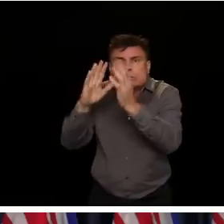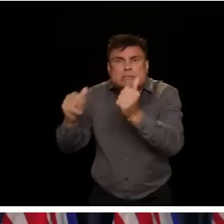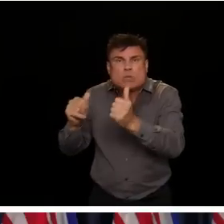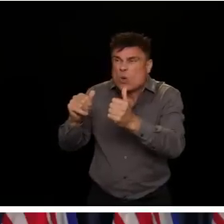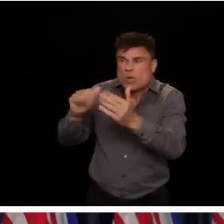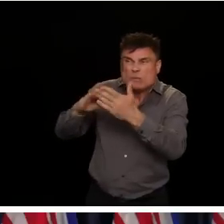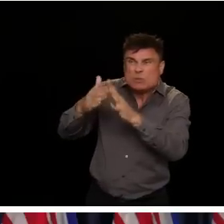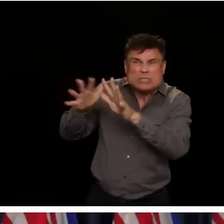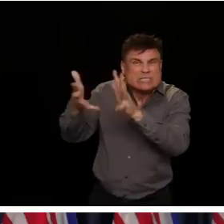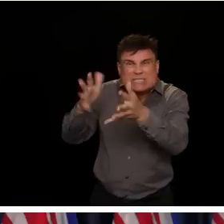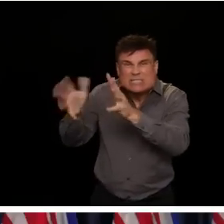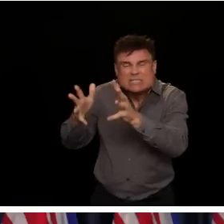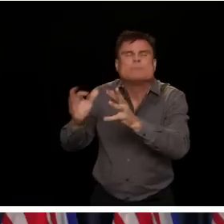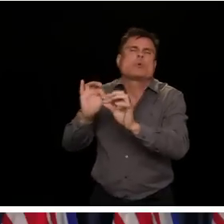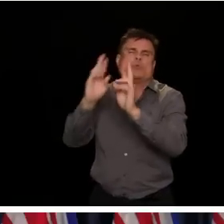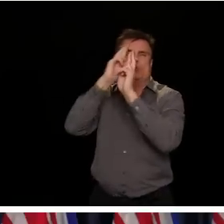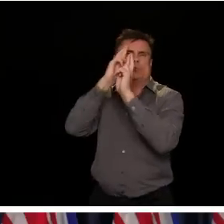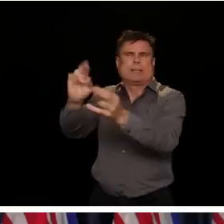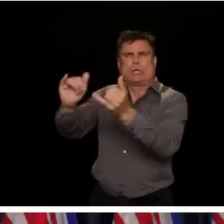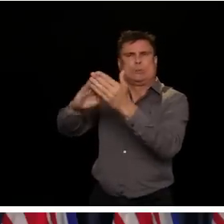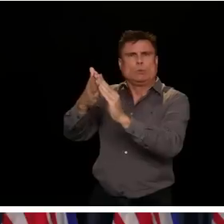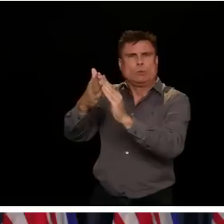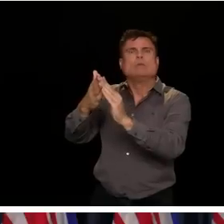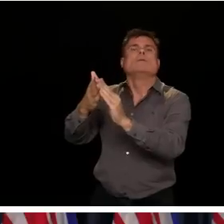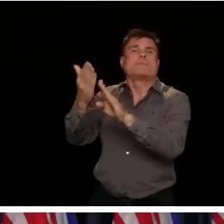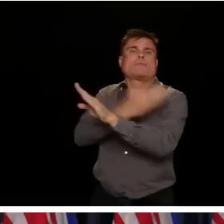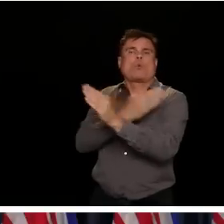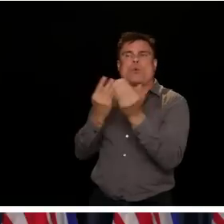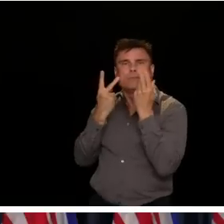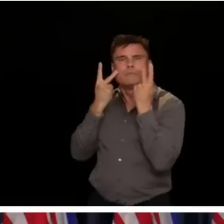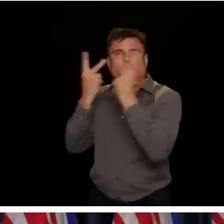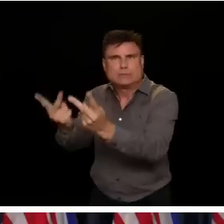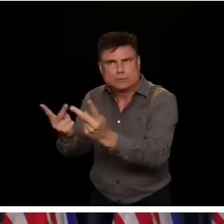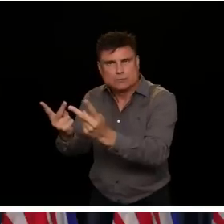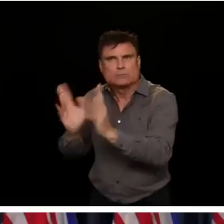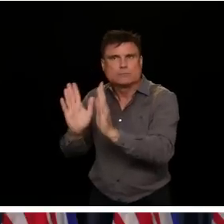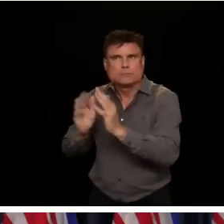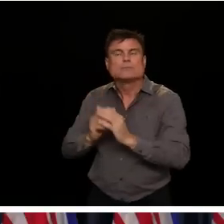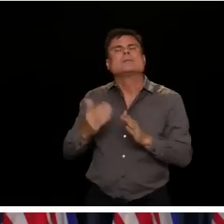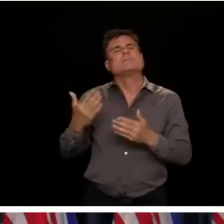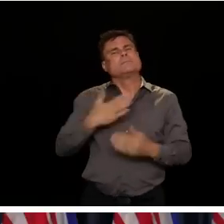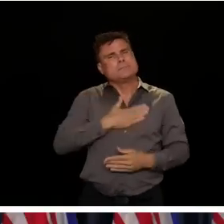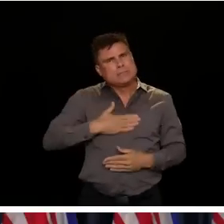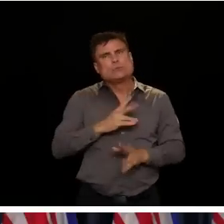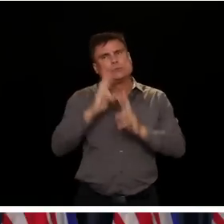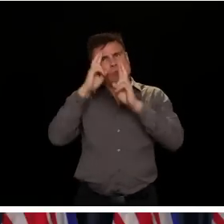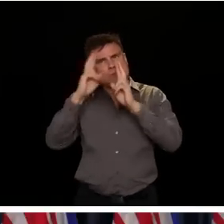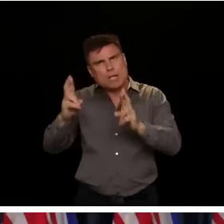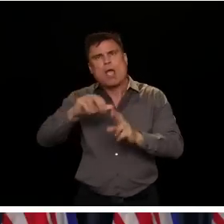and understanding of others for top that is what has got us this far in DC.